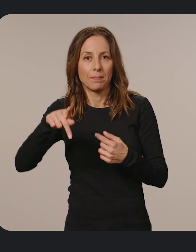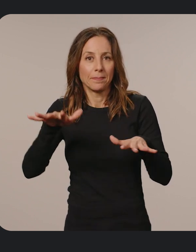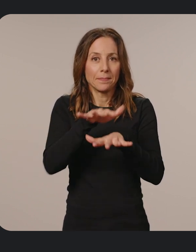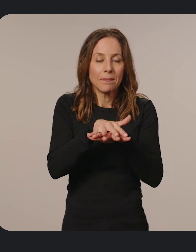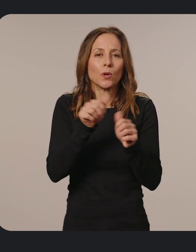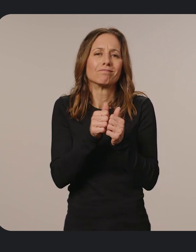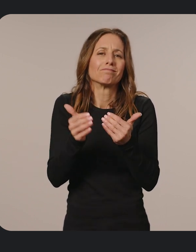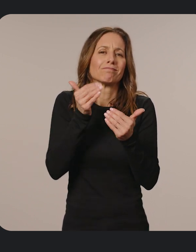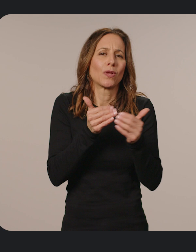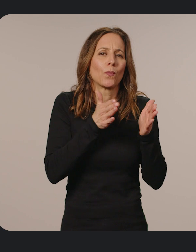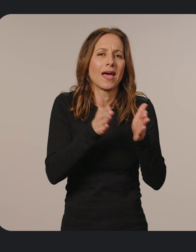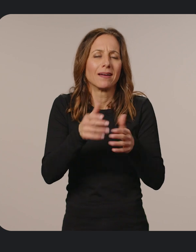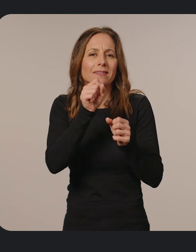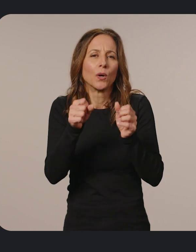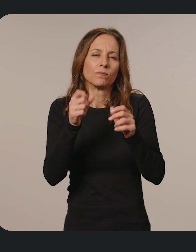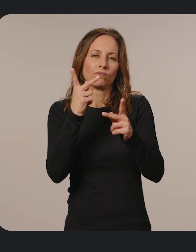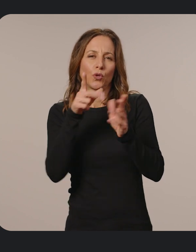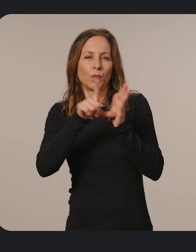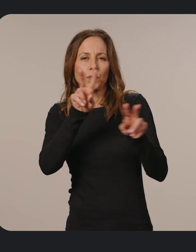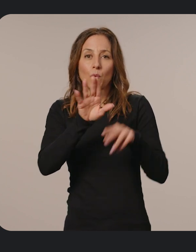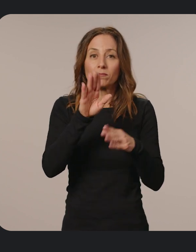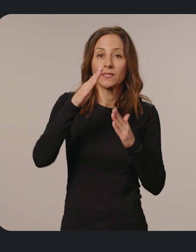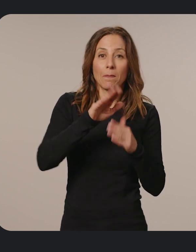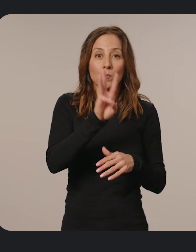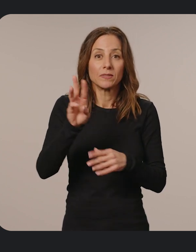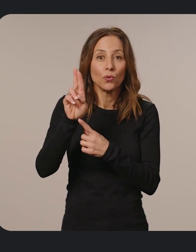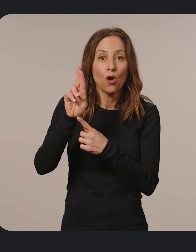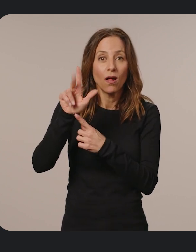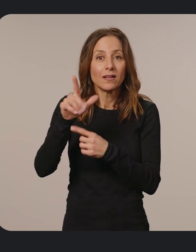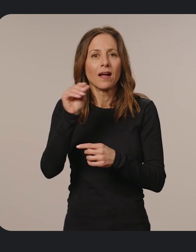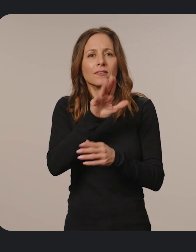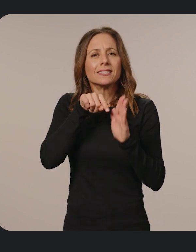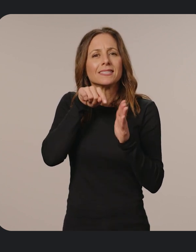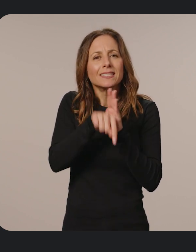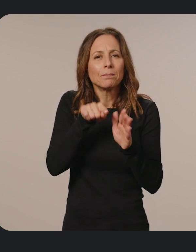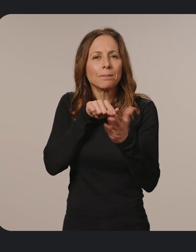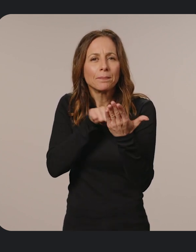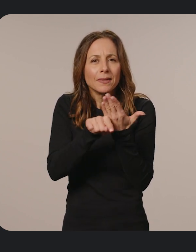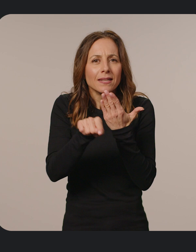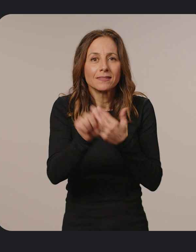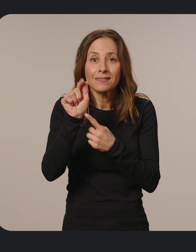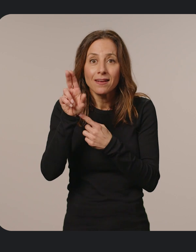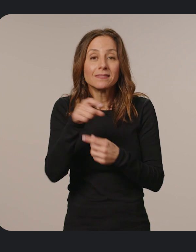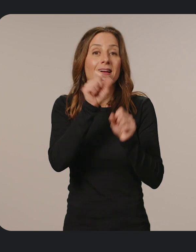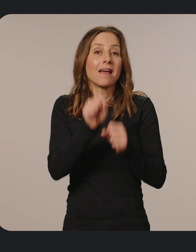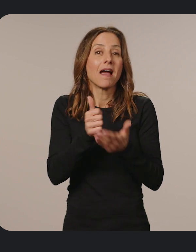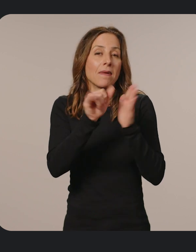with a new convenient way to review your top website URLs along with a deep-link status. This can help you identify top-performing URLs that